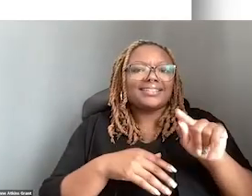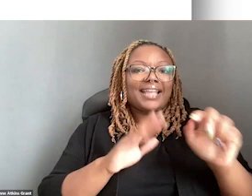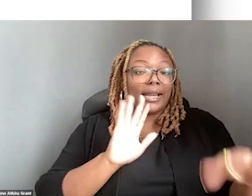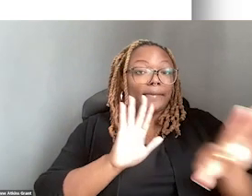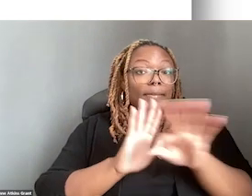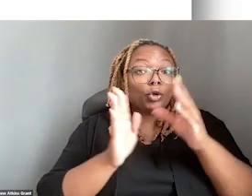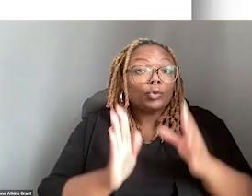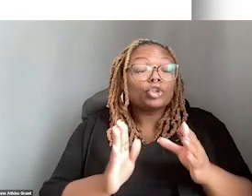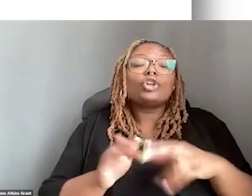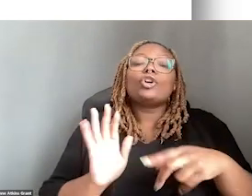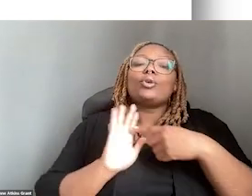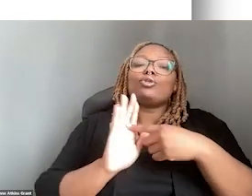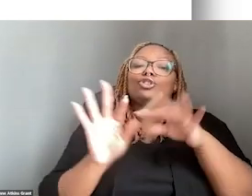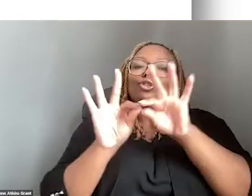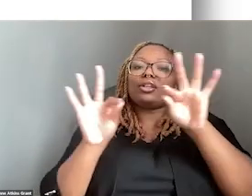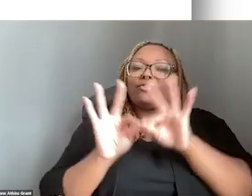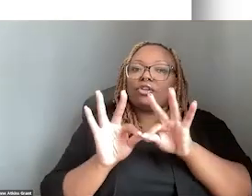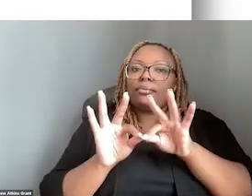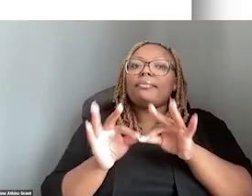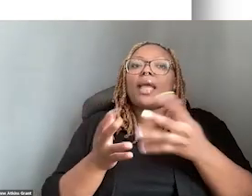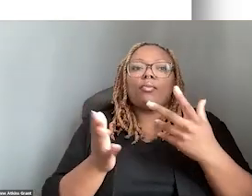We show you the format that we want the date to be presented in.